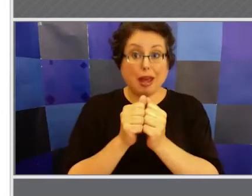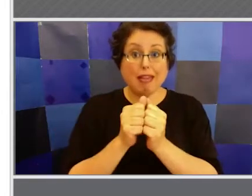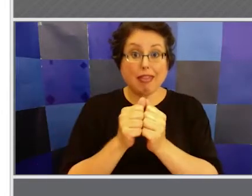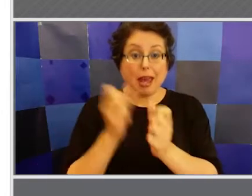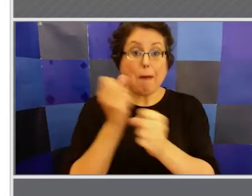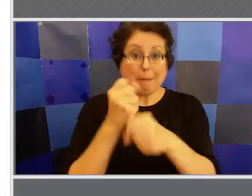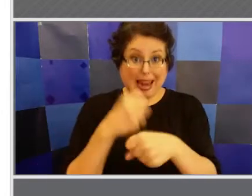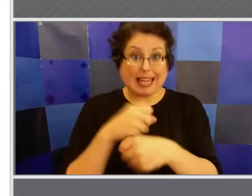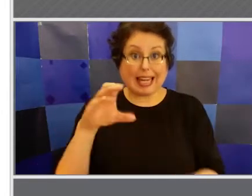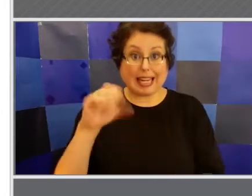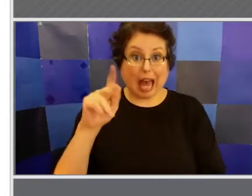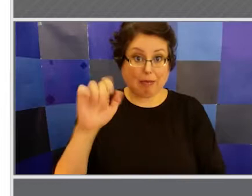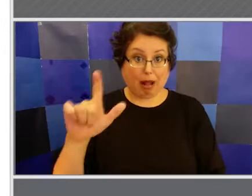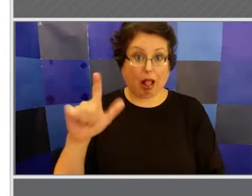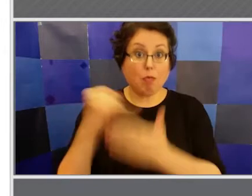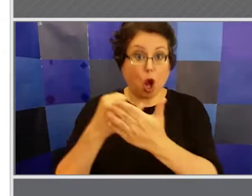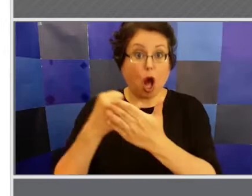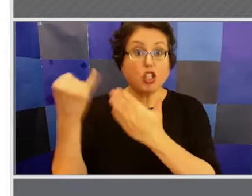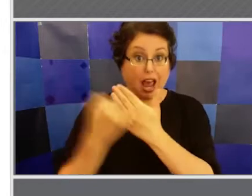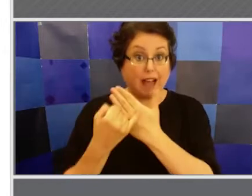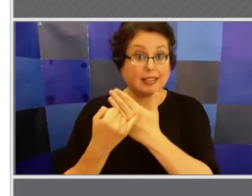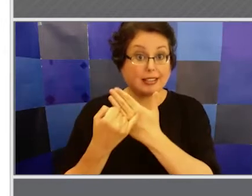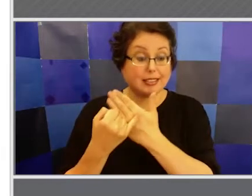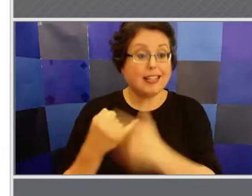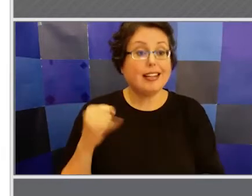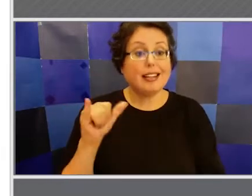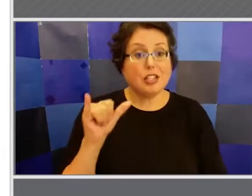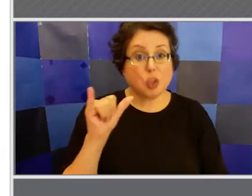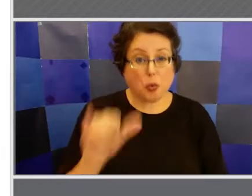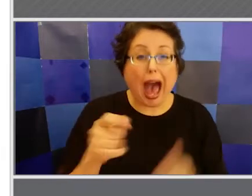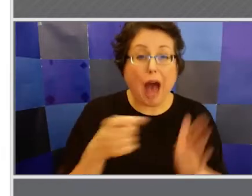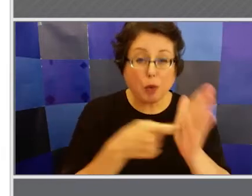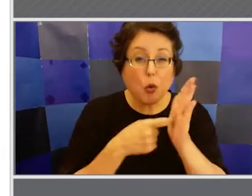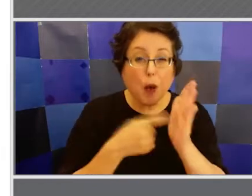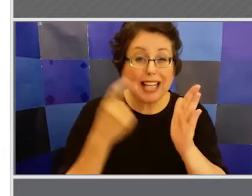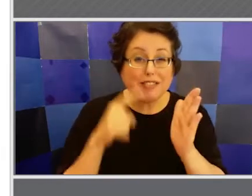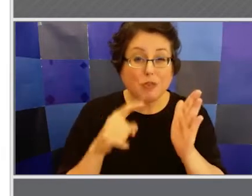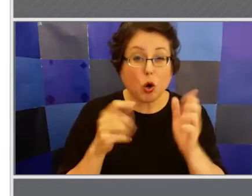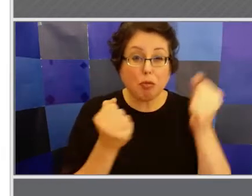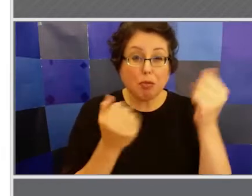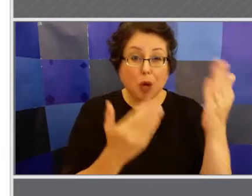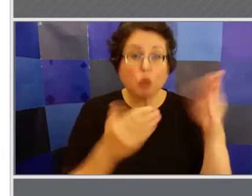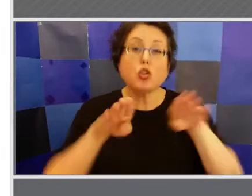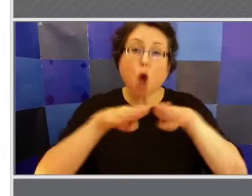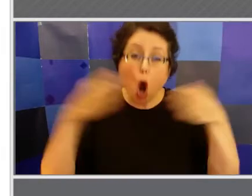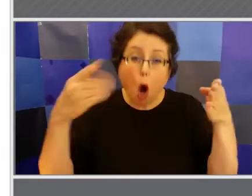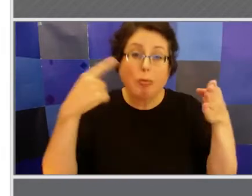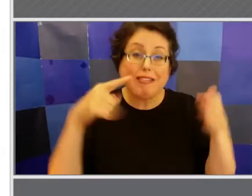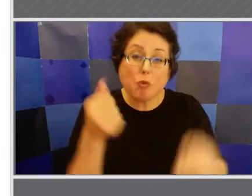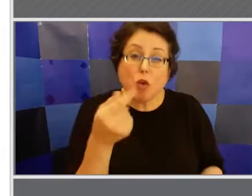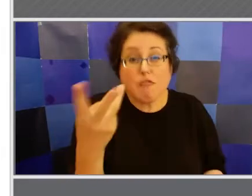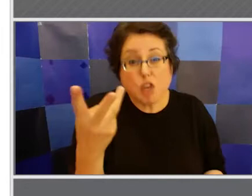So the request for proposal is open for a few months.